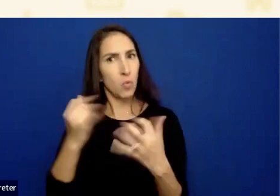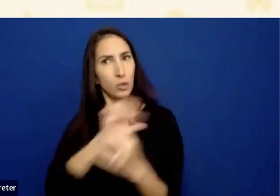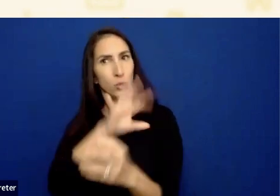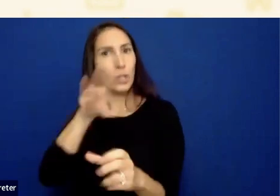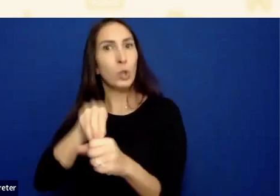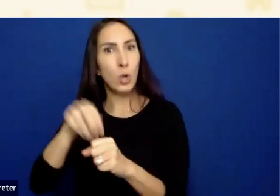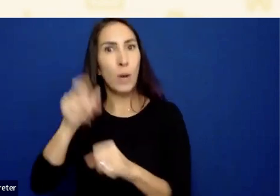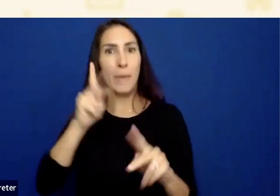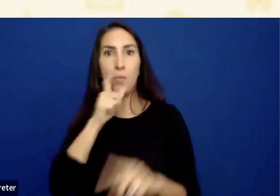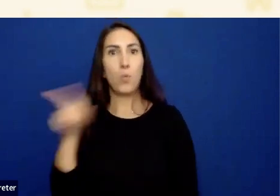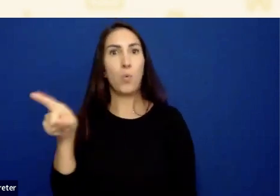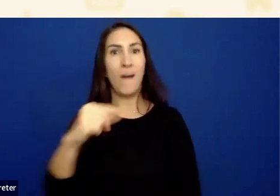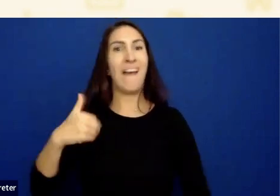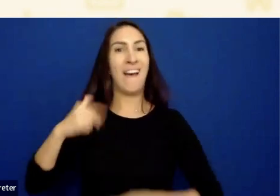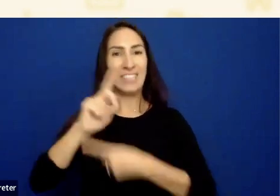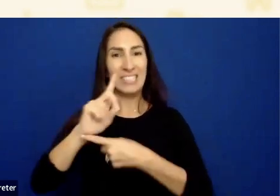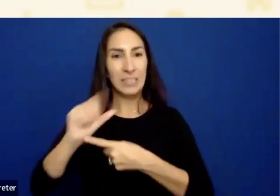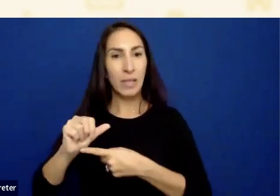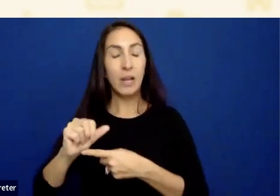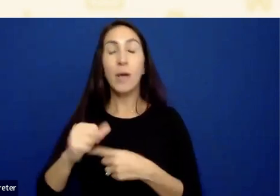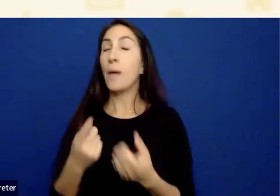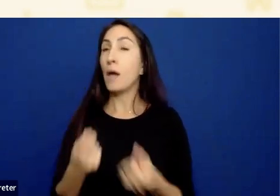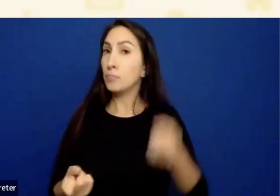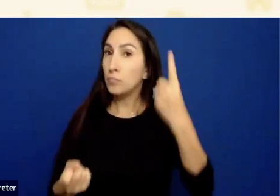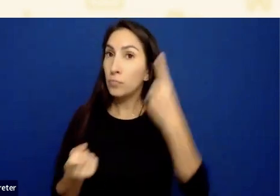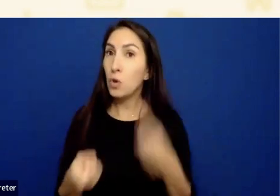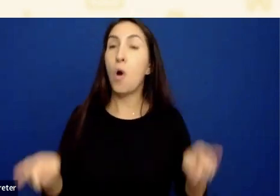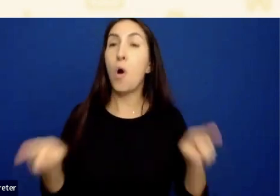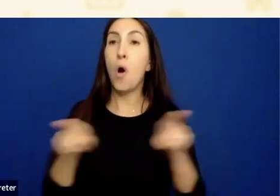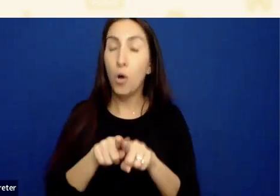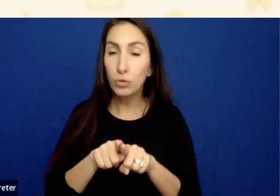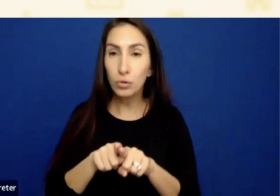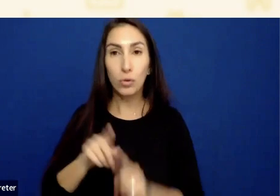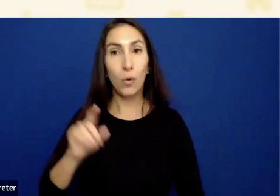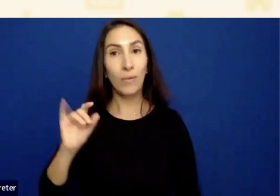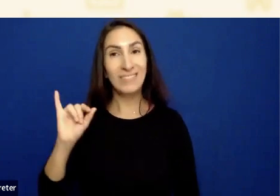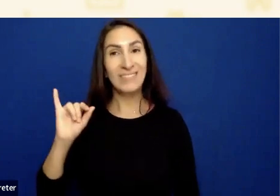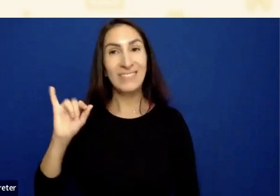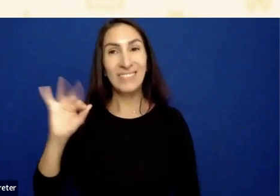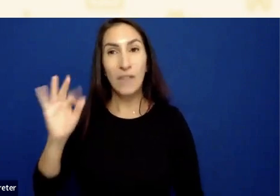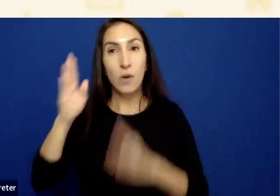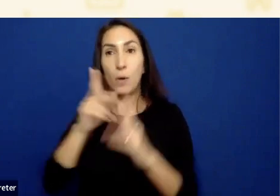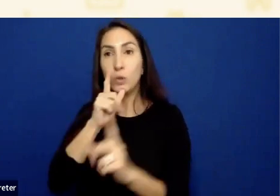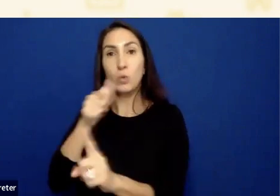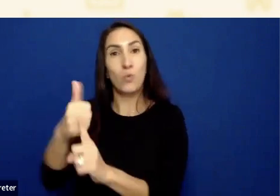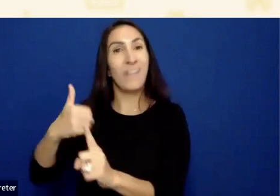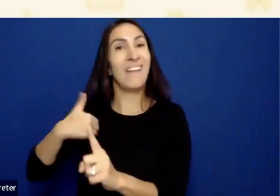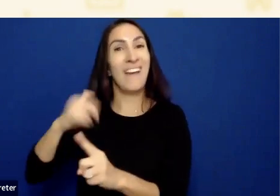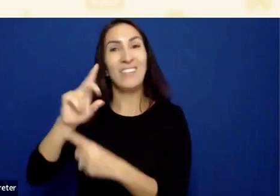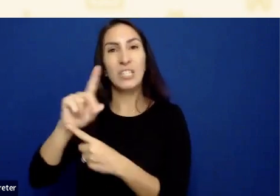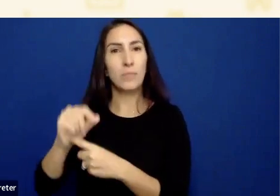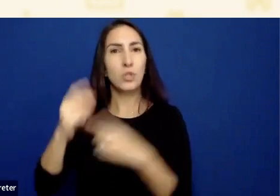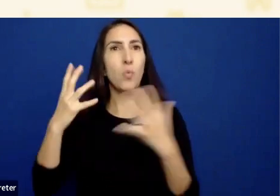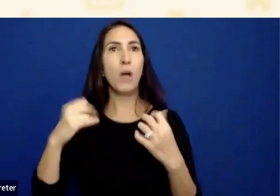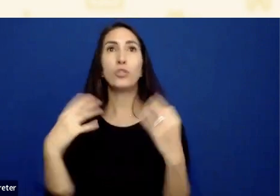Beyond that, what if someone with a disability just wants to get out there and be known, whether it's they want